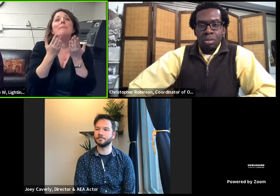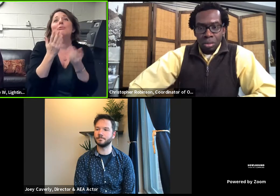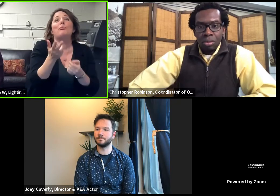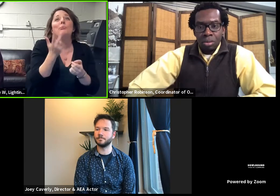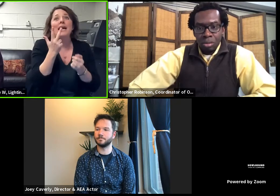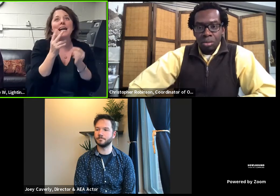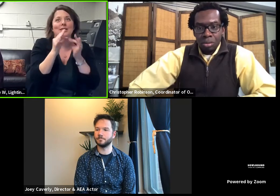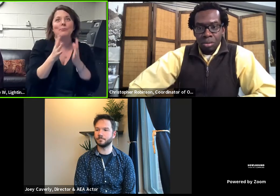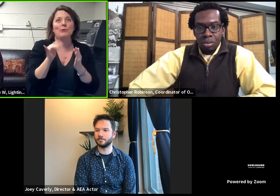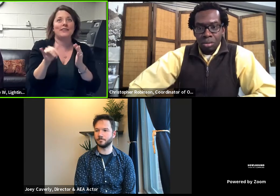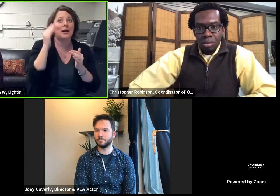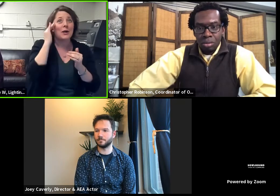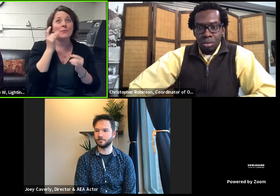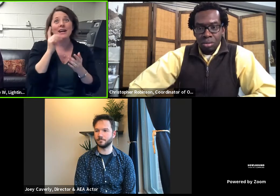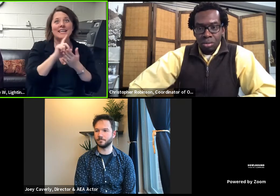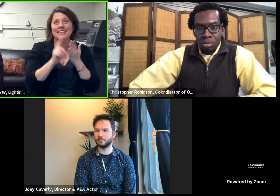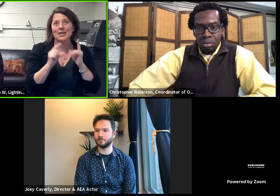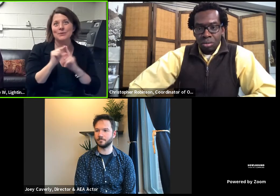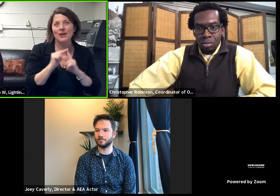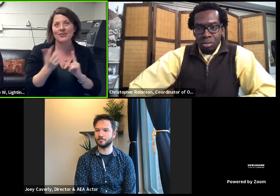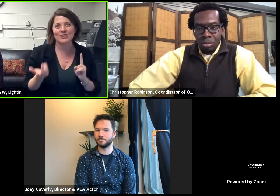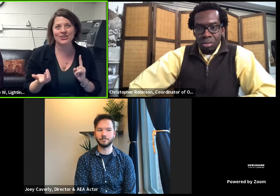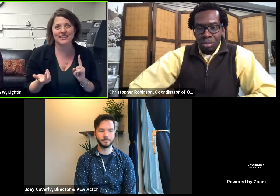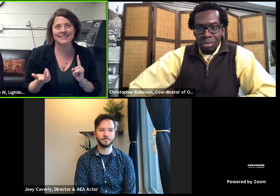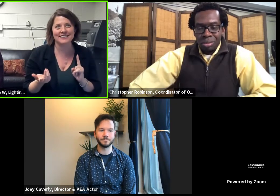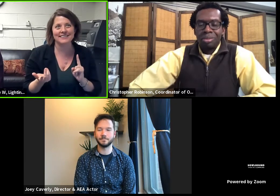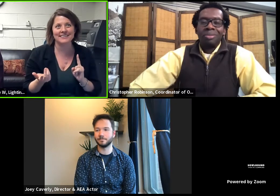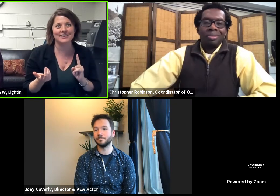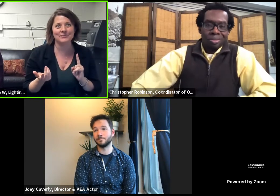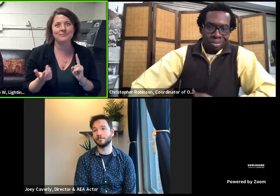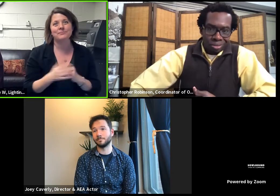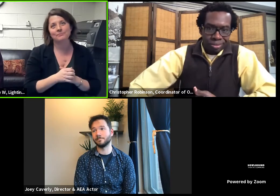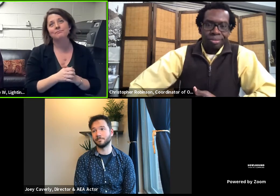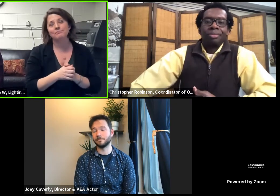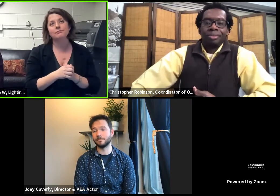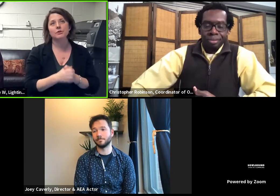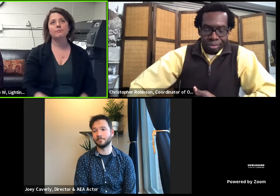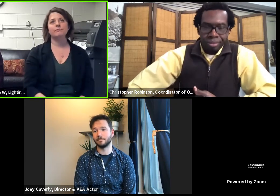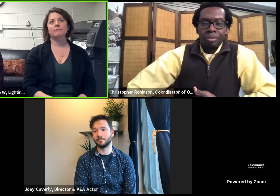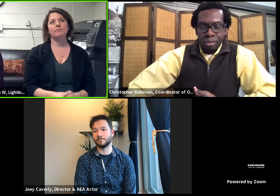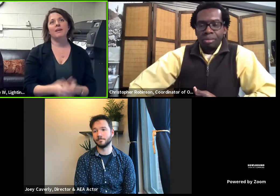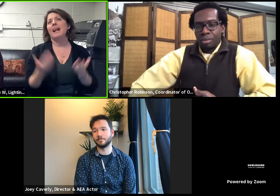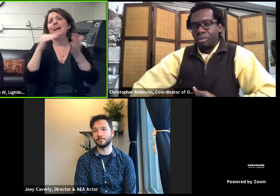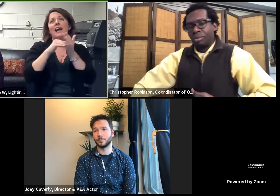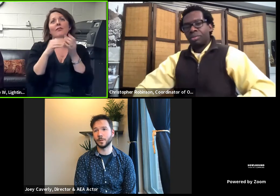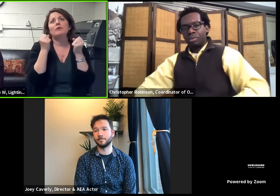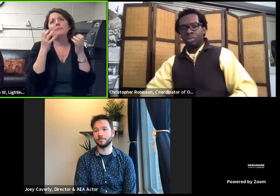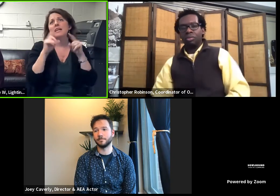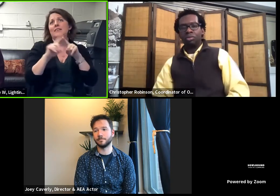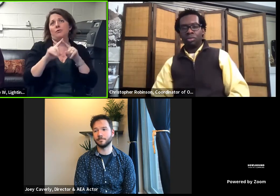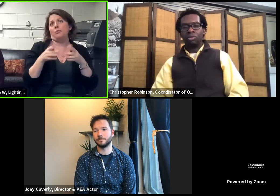it'll be high, because there's only a limited number. It's like three interpreters that really know the lighting design terminology.